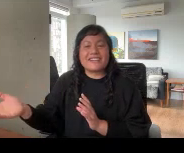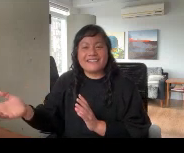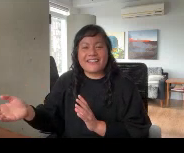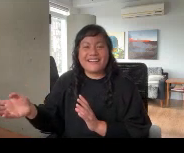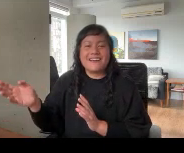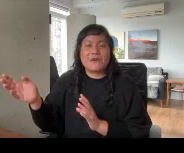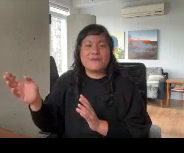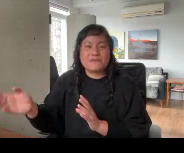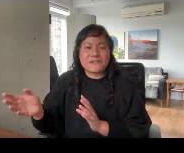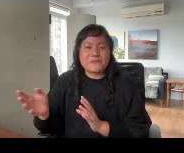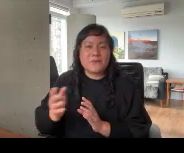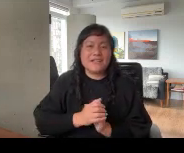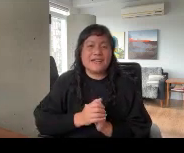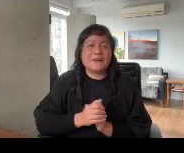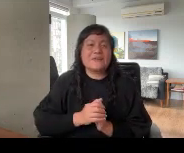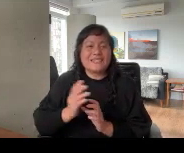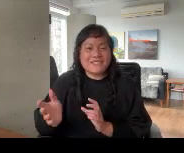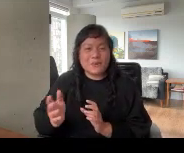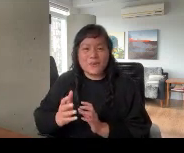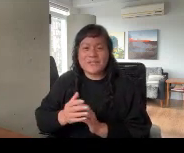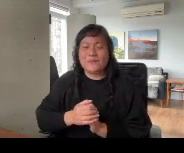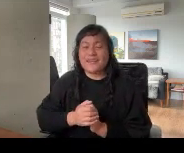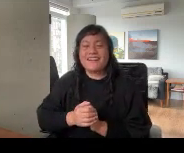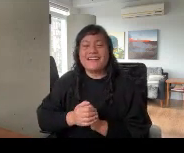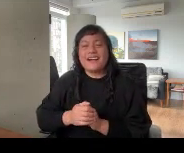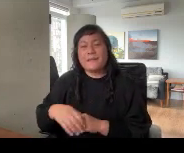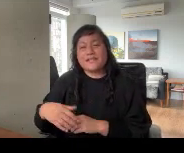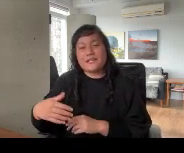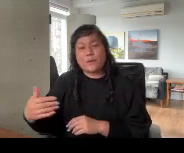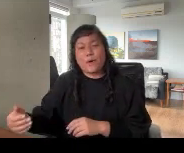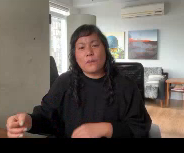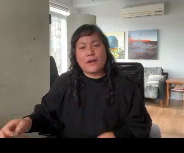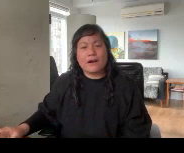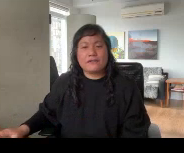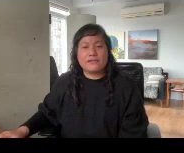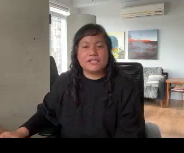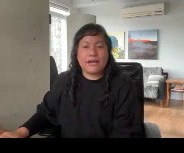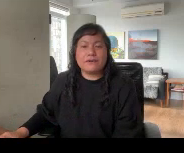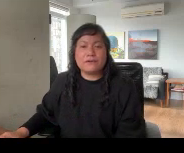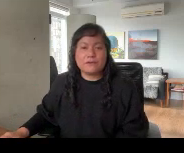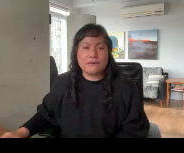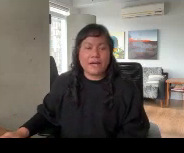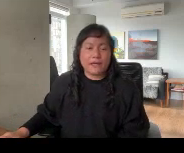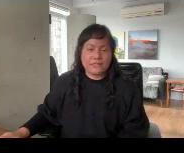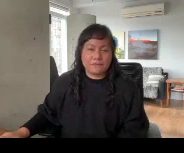Andrea Clegg, who first pointed out this quote. To me, it's a quote by Arthur Chan, who,